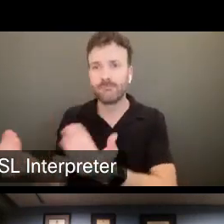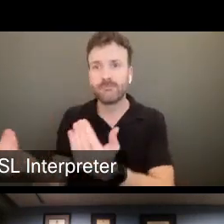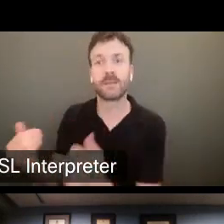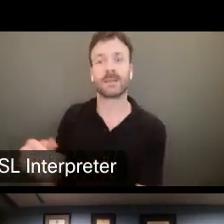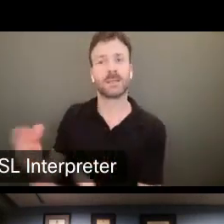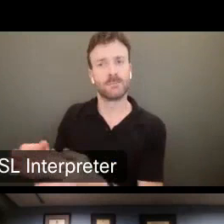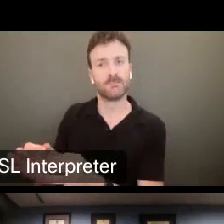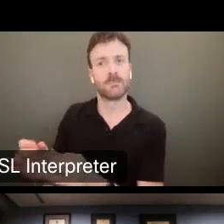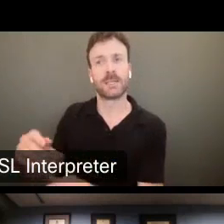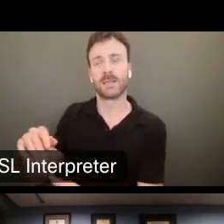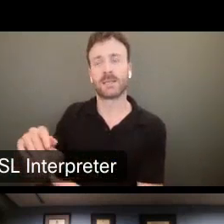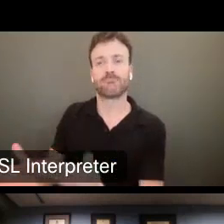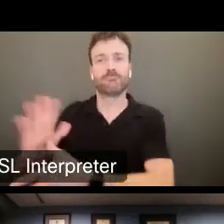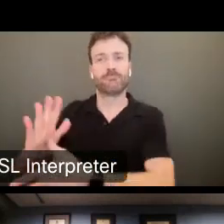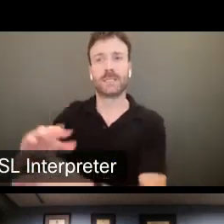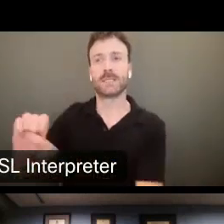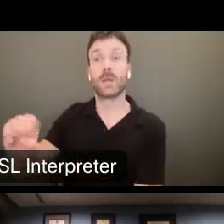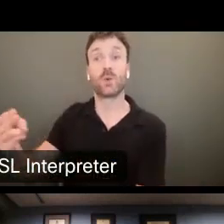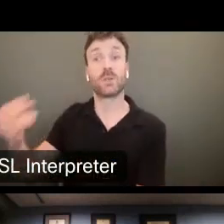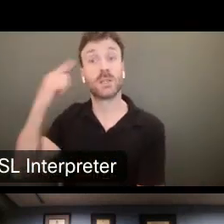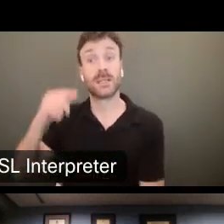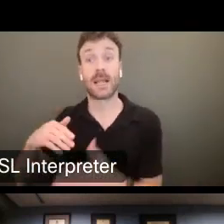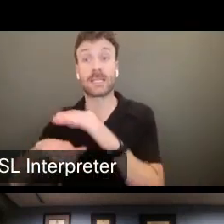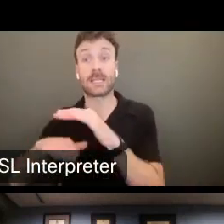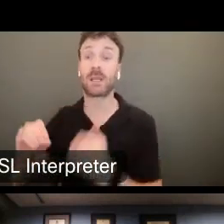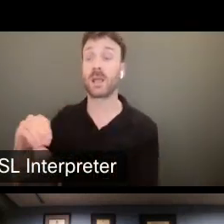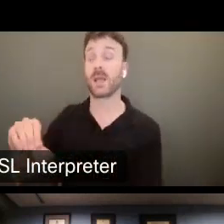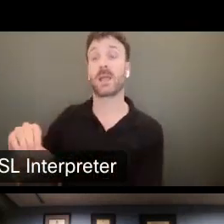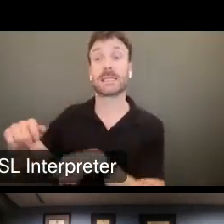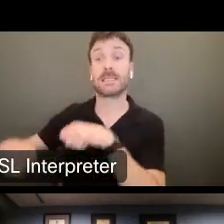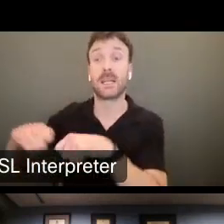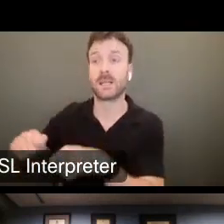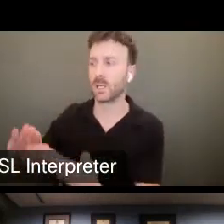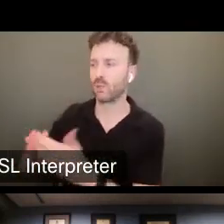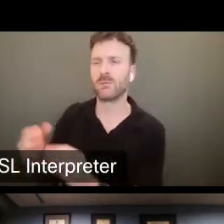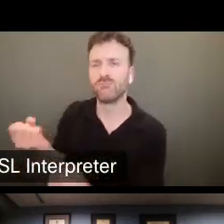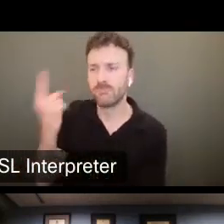communities to understand their experiences and the challenges they face daily.